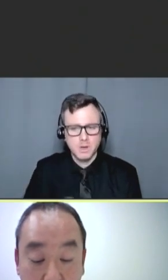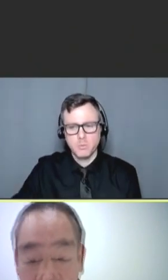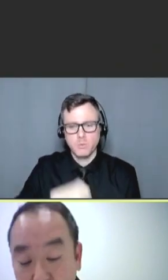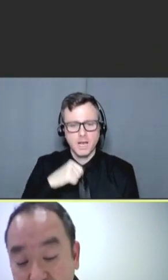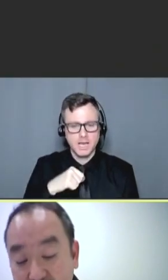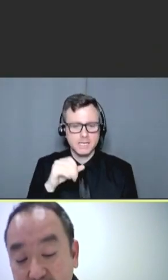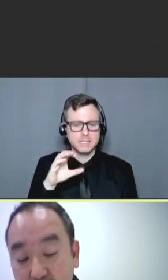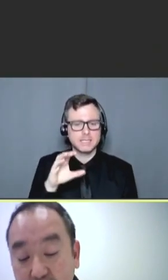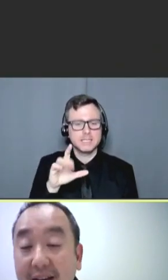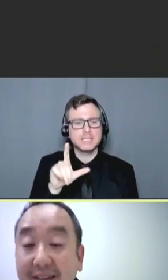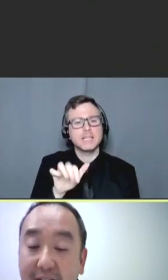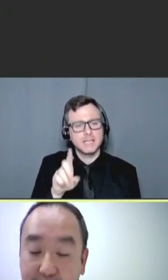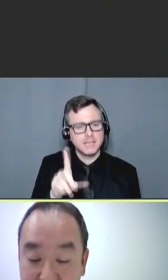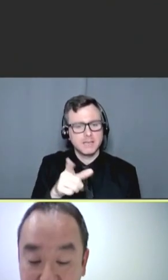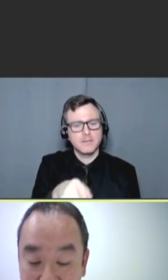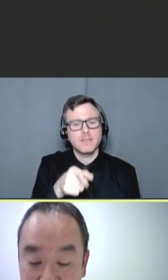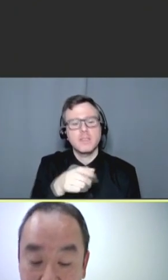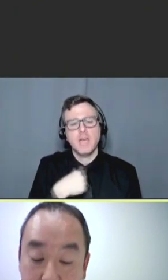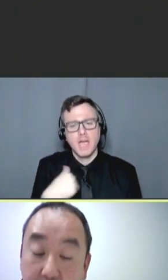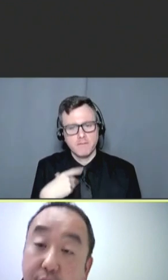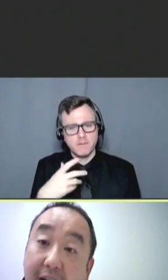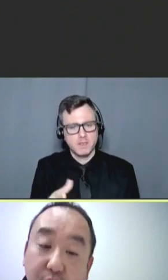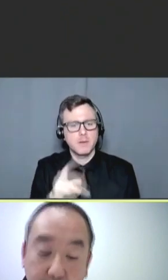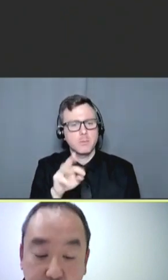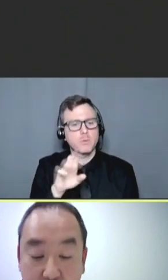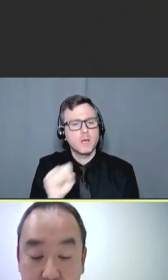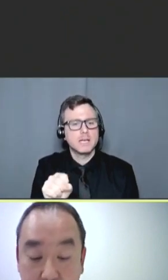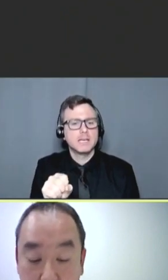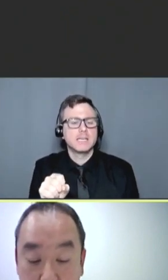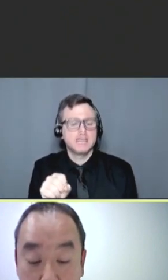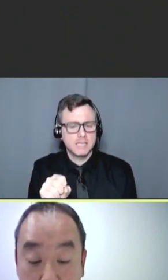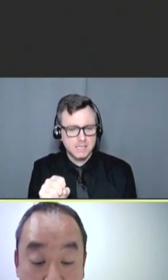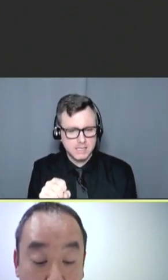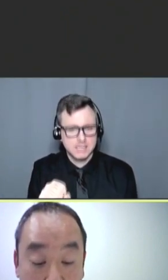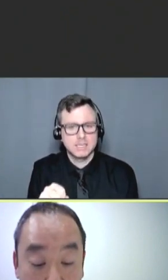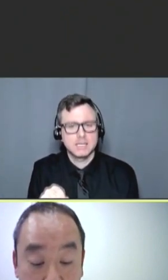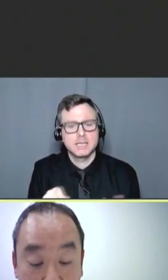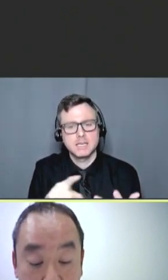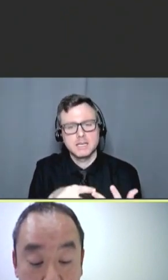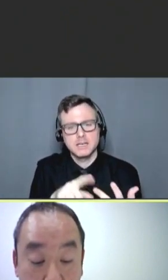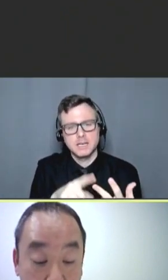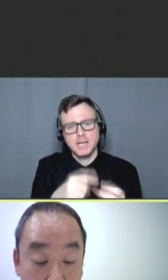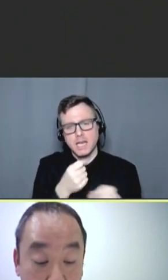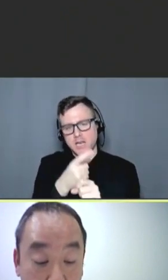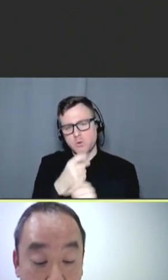annual LGBTQ pride celebration, Provide with Pride, an annual health fair during June,